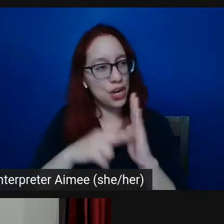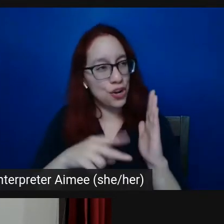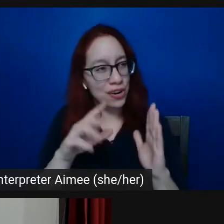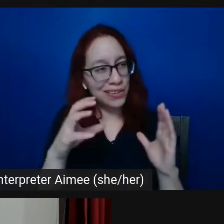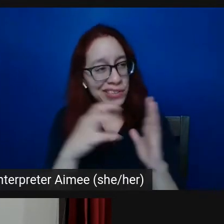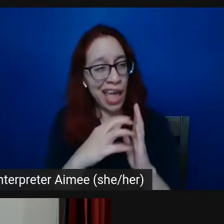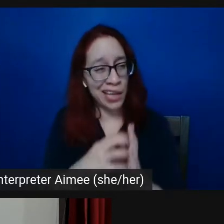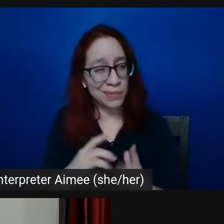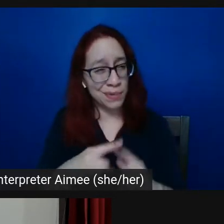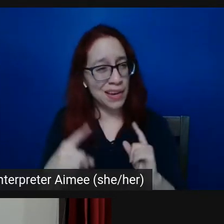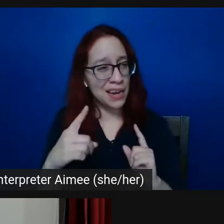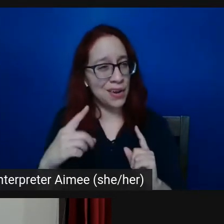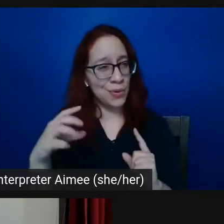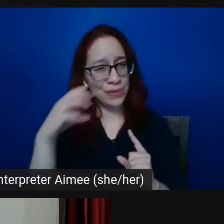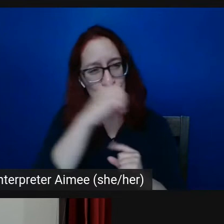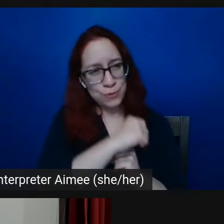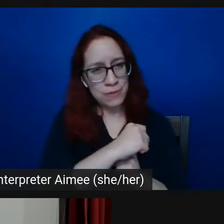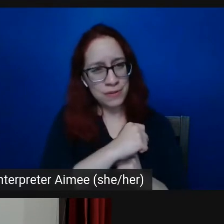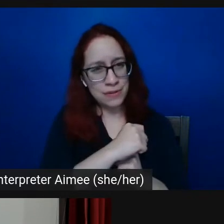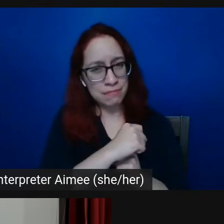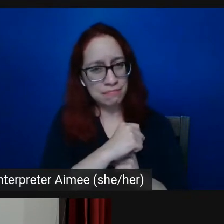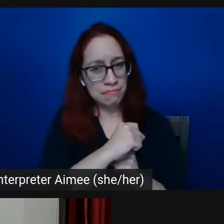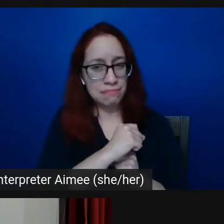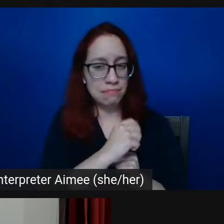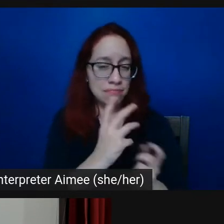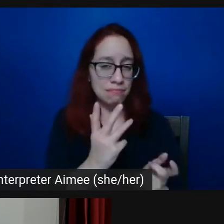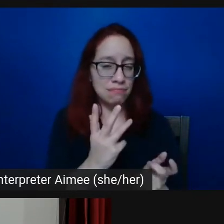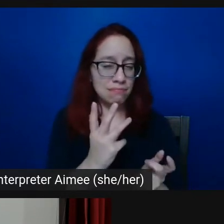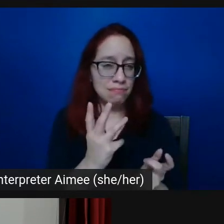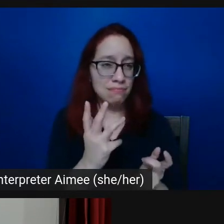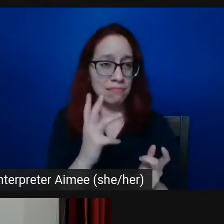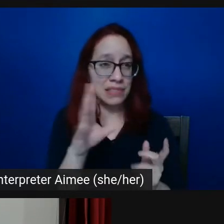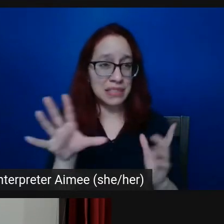I would assume that hooking into these blocks would allow you